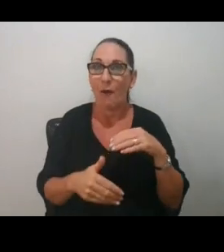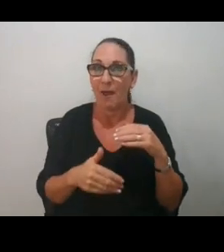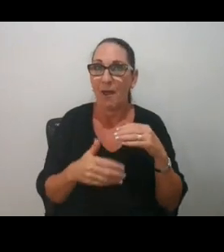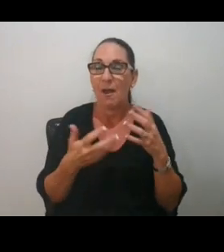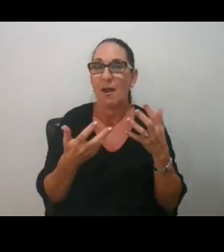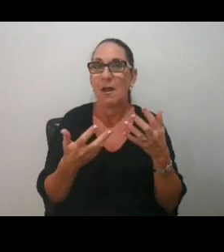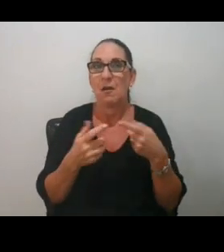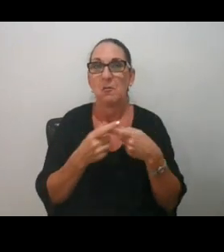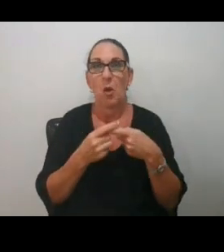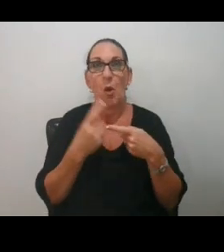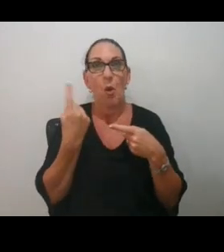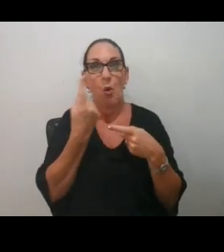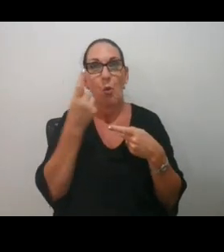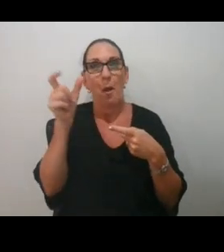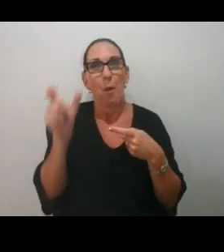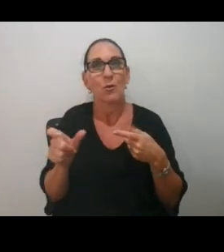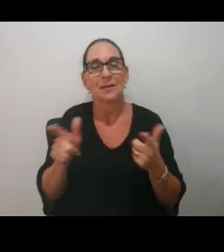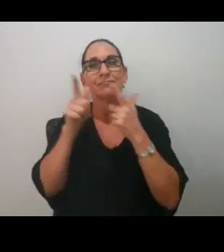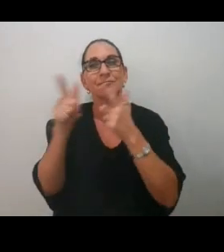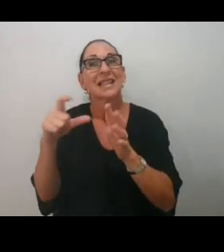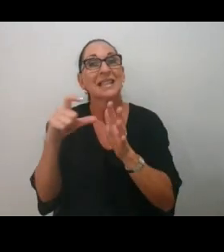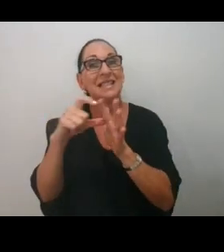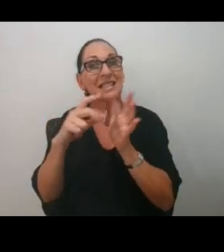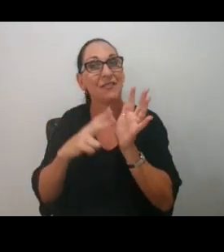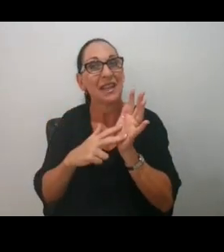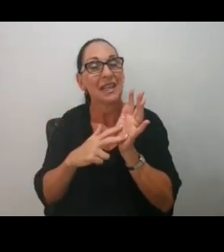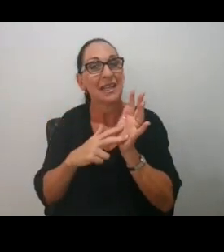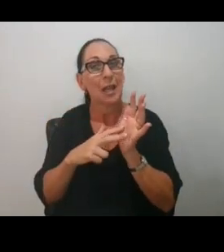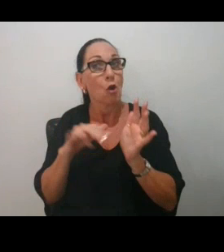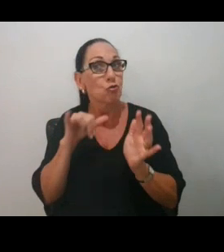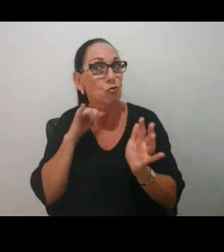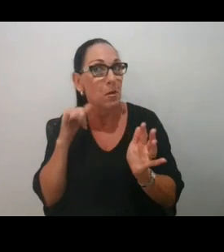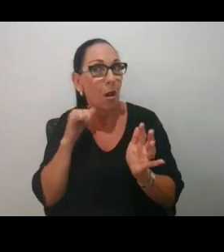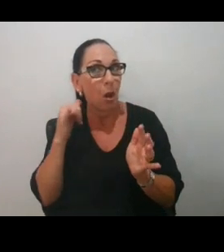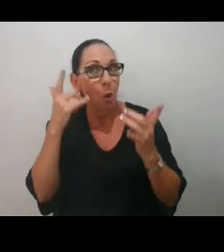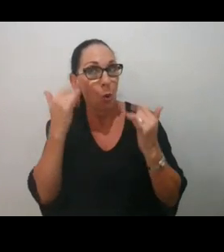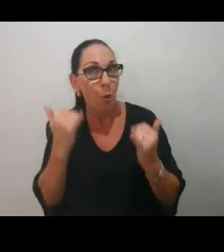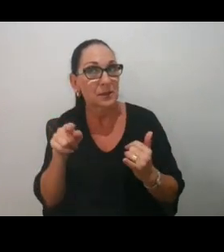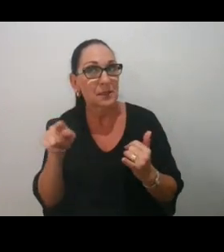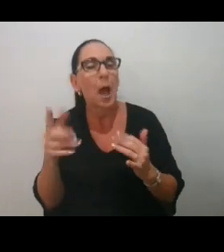DV courts so if it's a DV Criminal Court then it's a criminal matter but if it's a DV civil